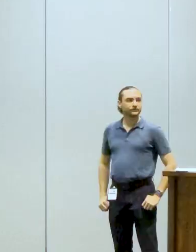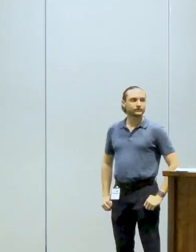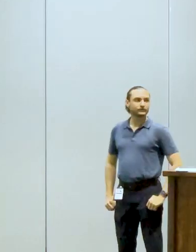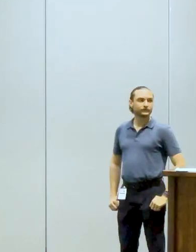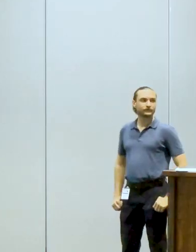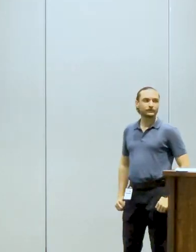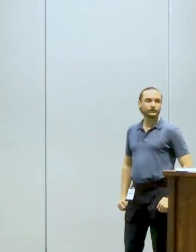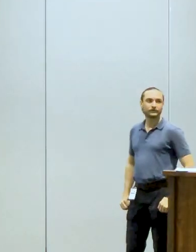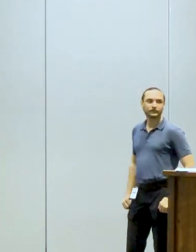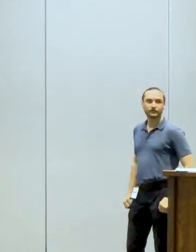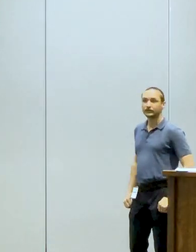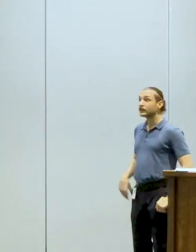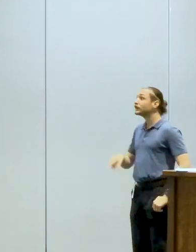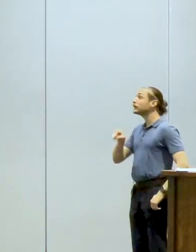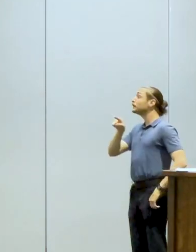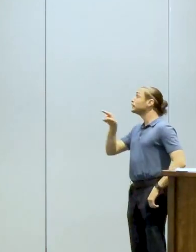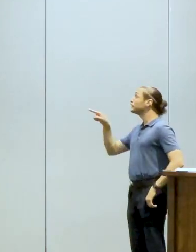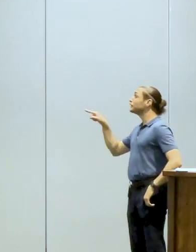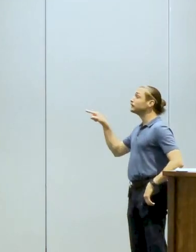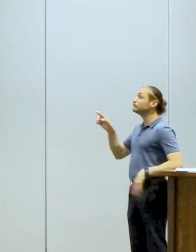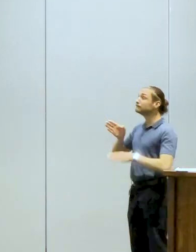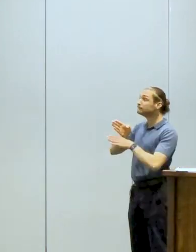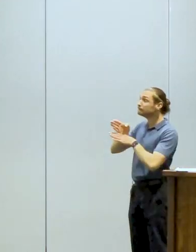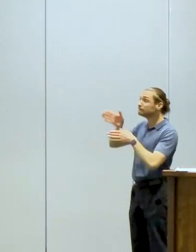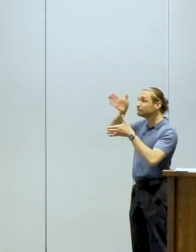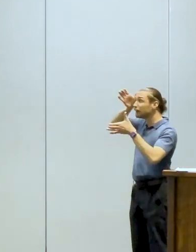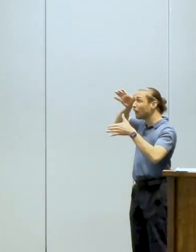there's a chemist in here, sure that's valuable, I'm sure that's